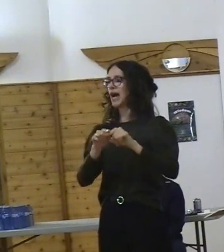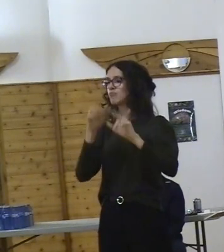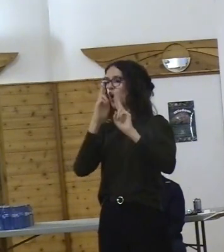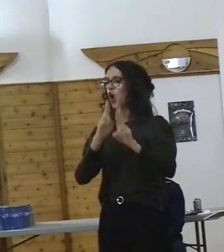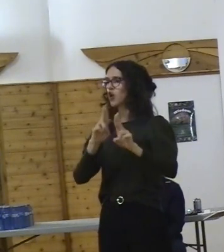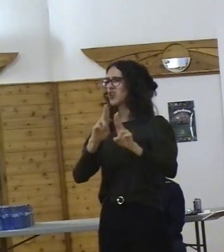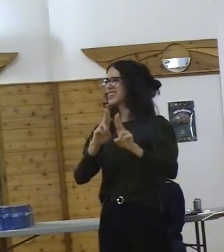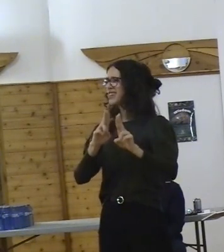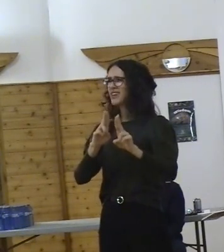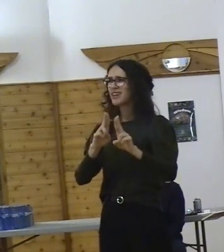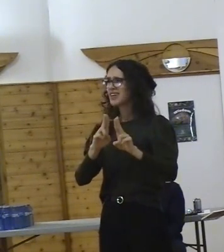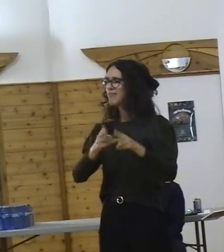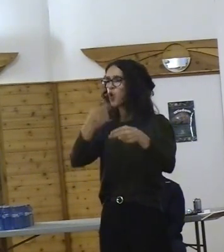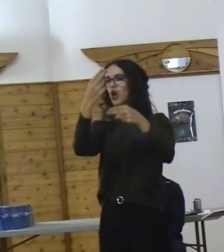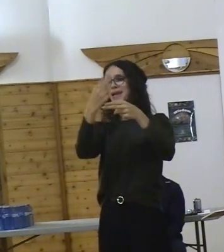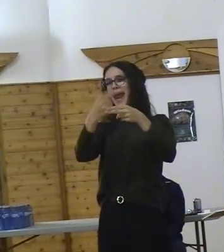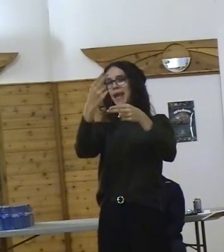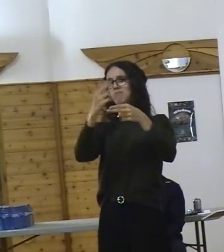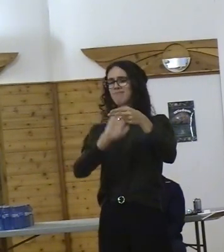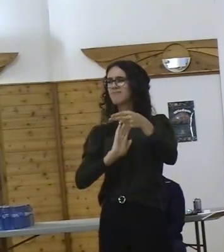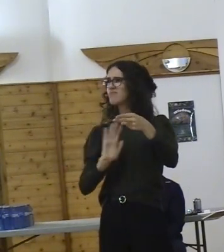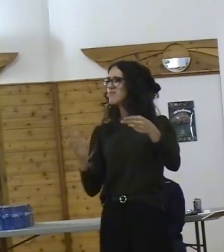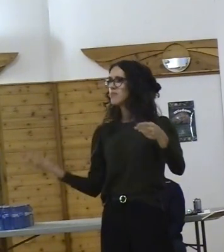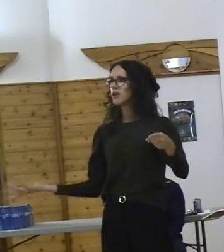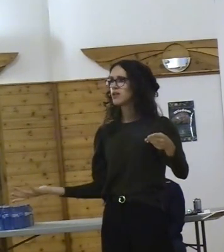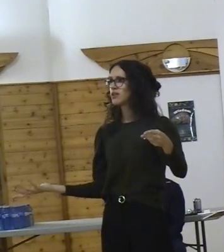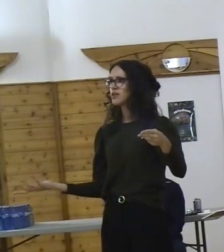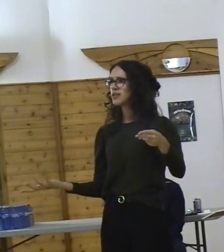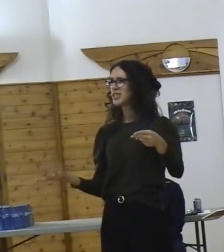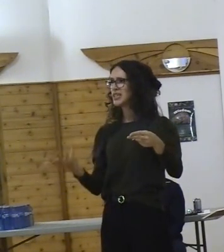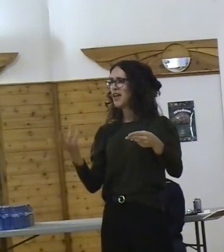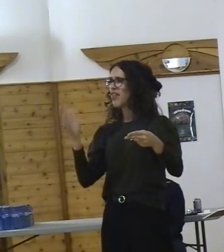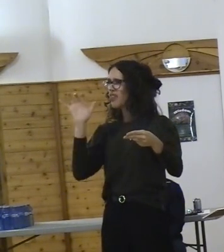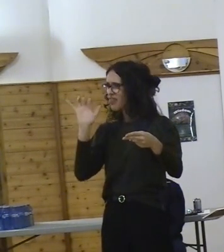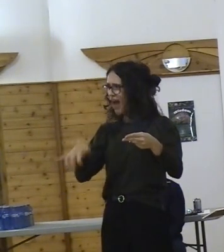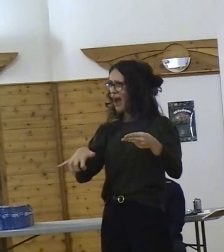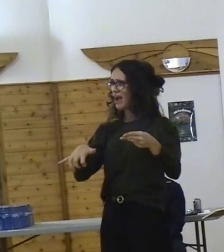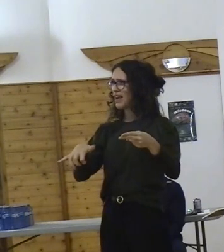They offer us a monument to go visit her there.